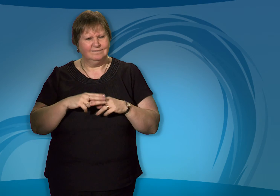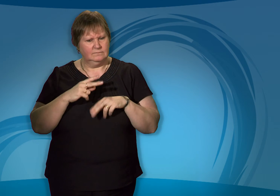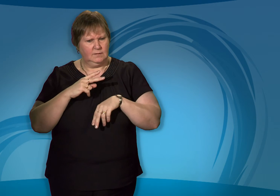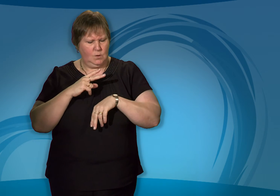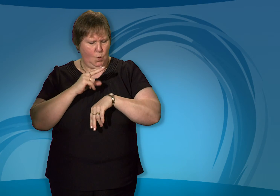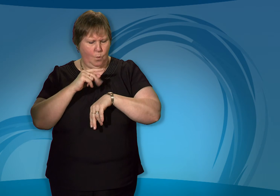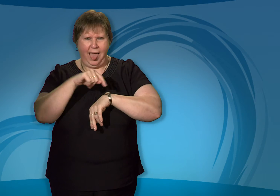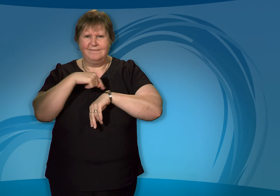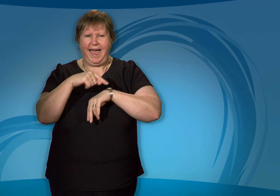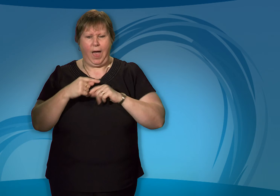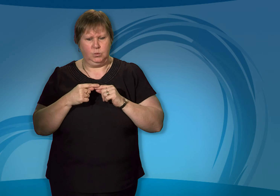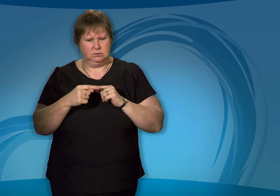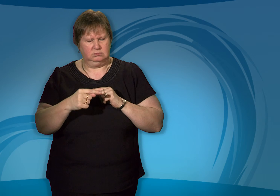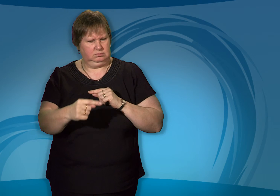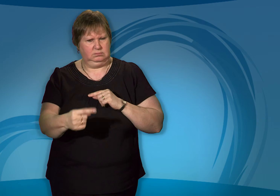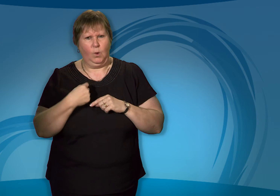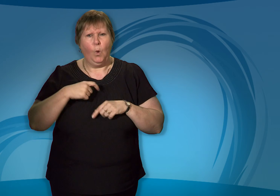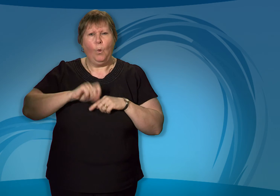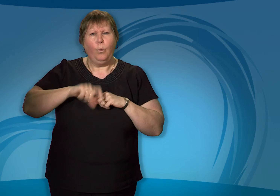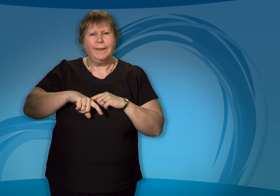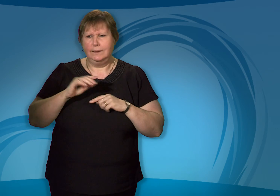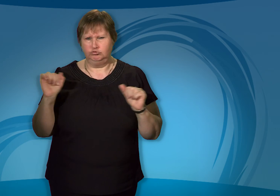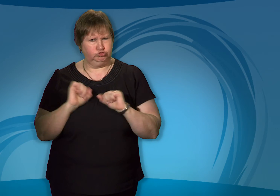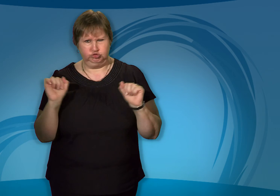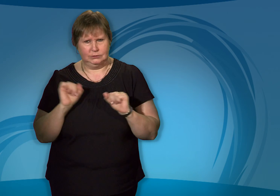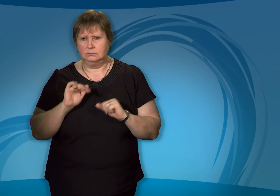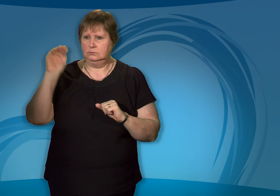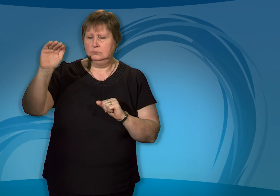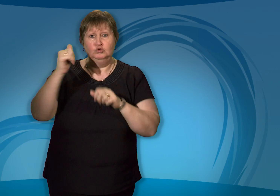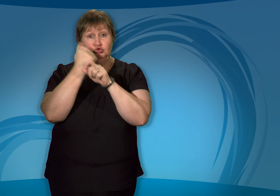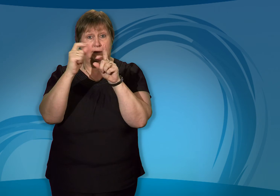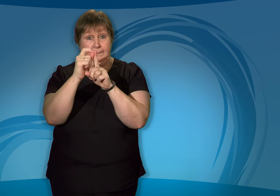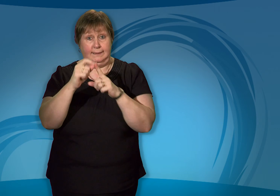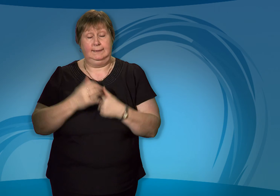Contact your GP if you have not passed urine 12 hours after your procedure.